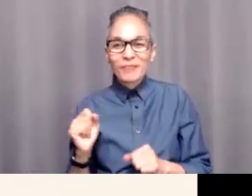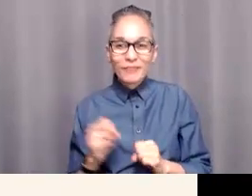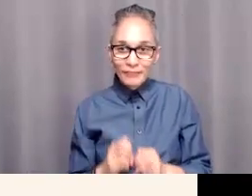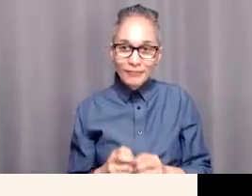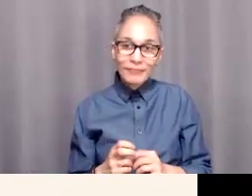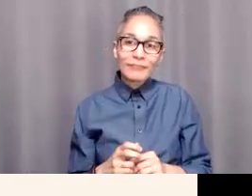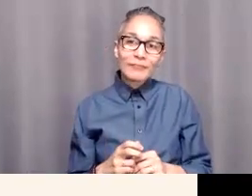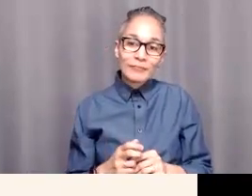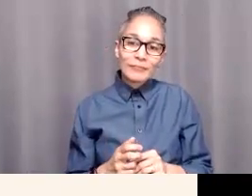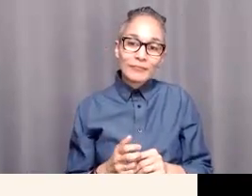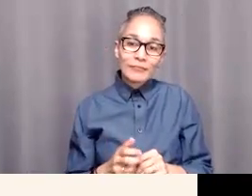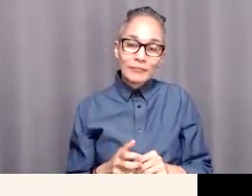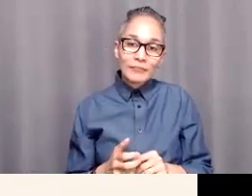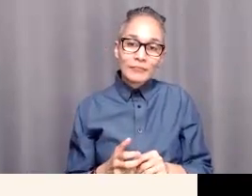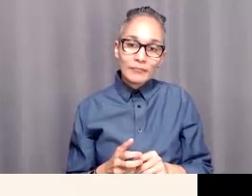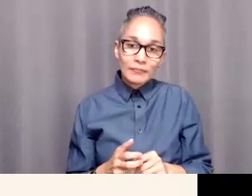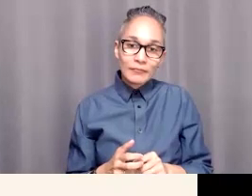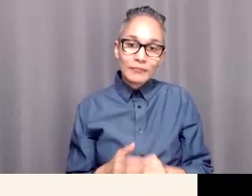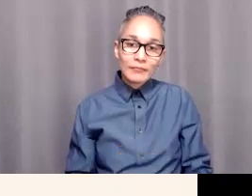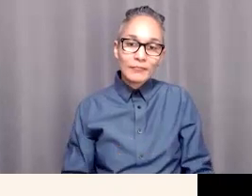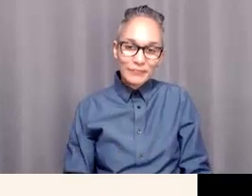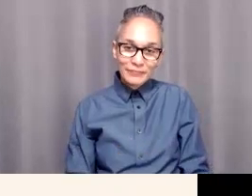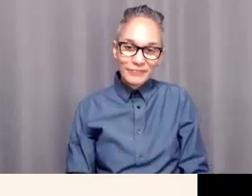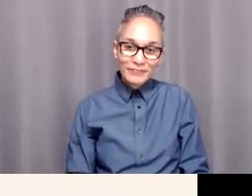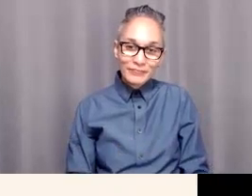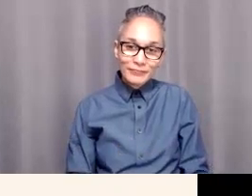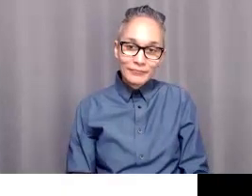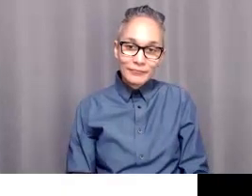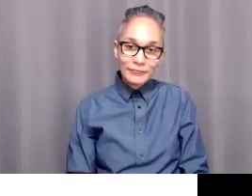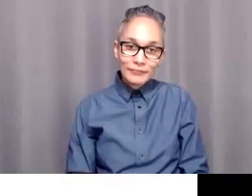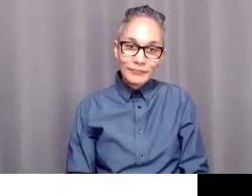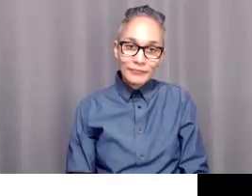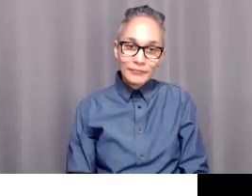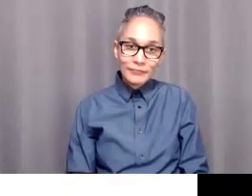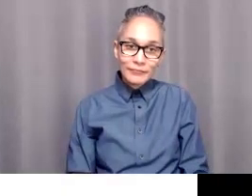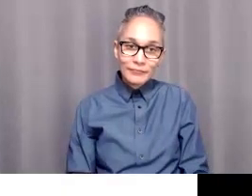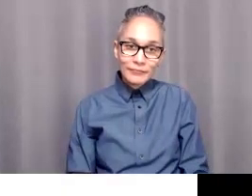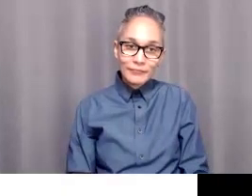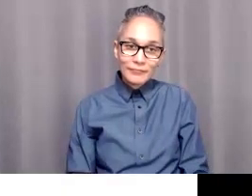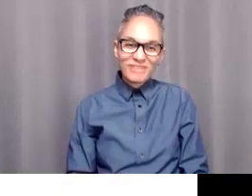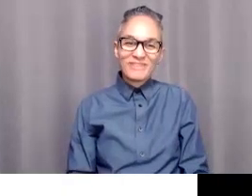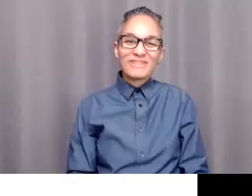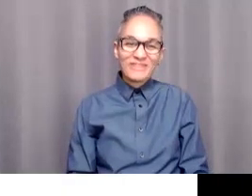Okay. Yeah. There we go.